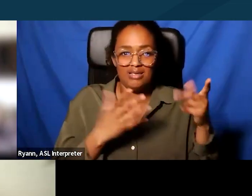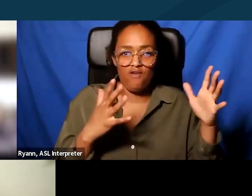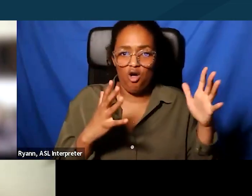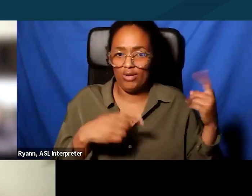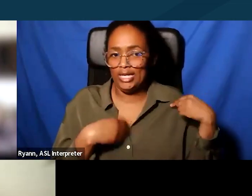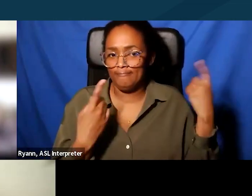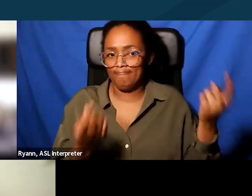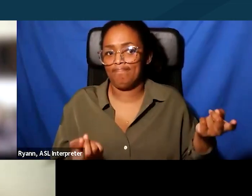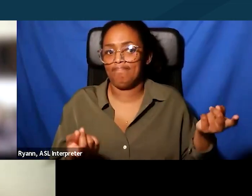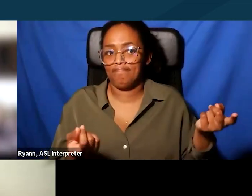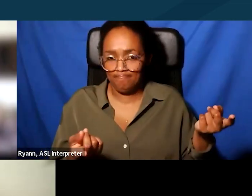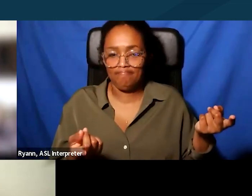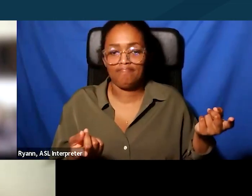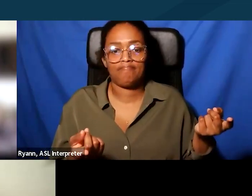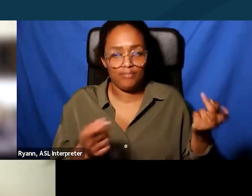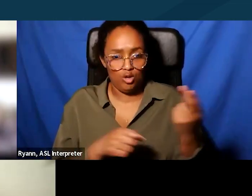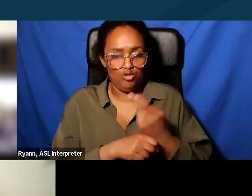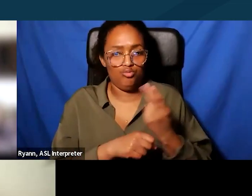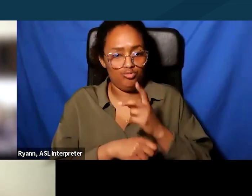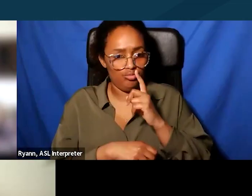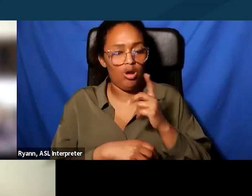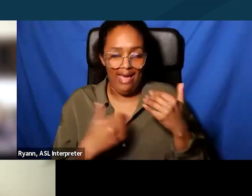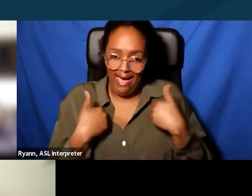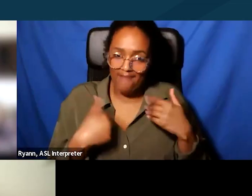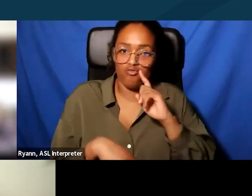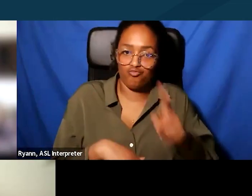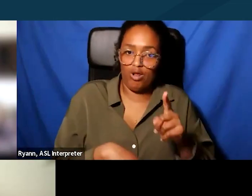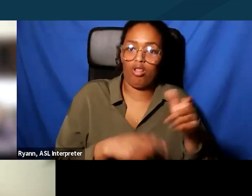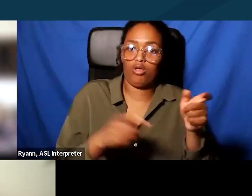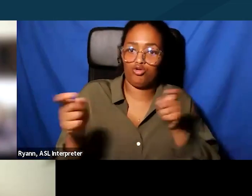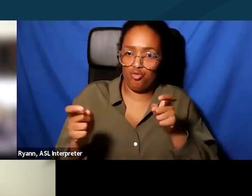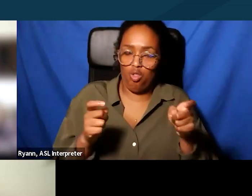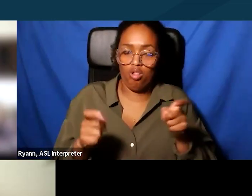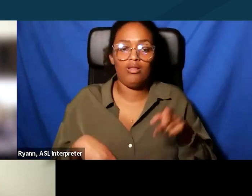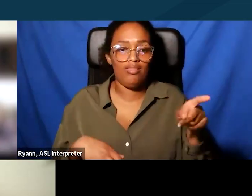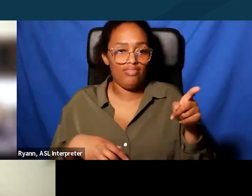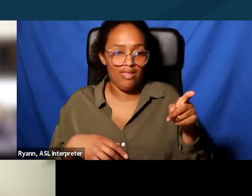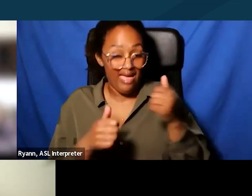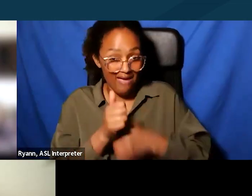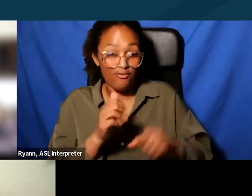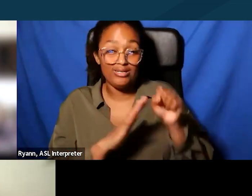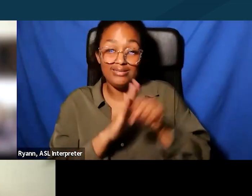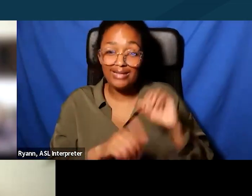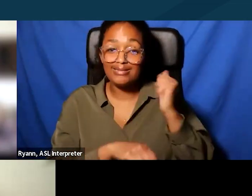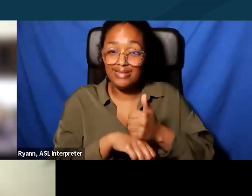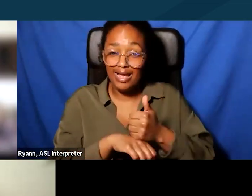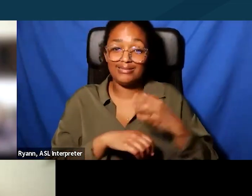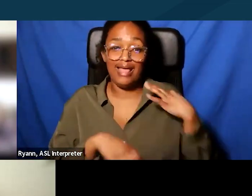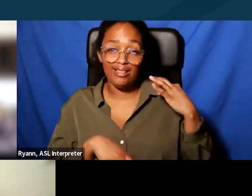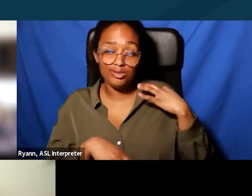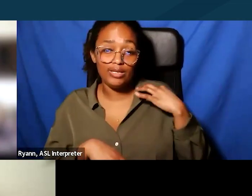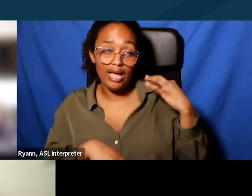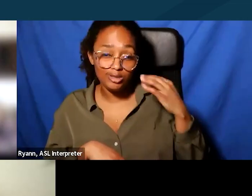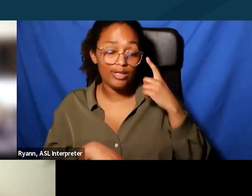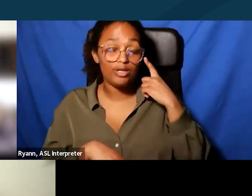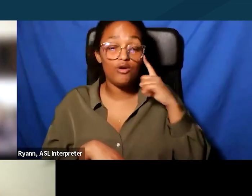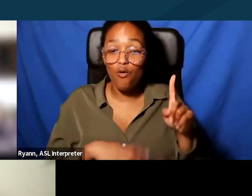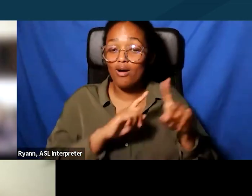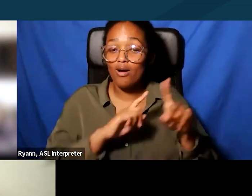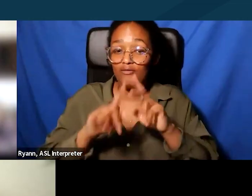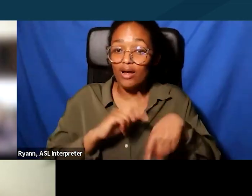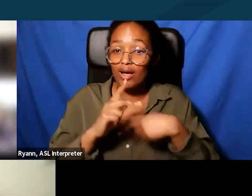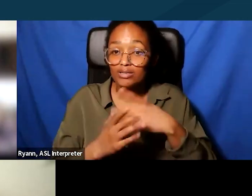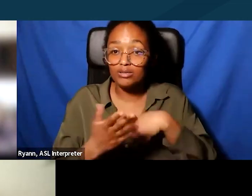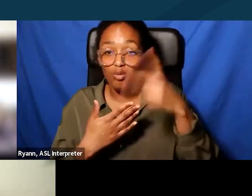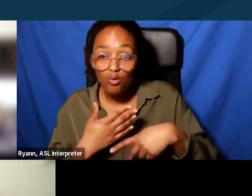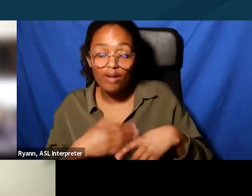real substantial control over all of those things, they have control over these programs and licenses